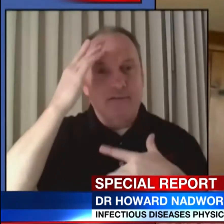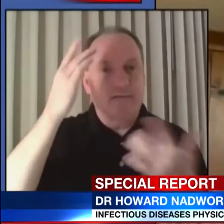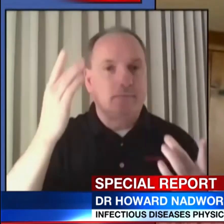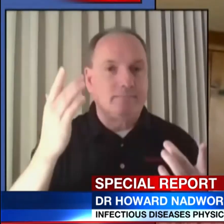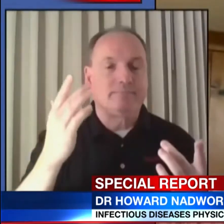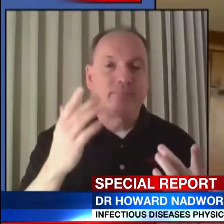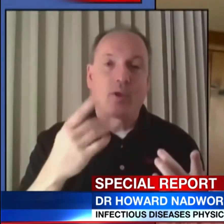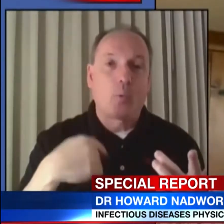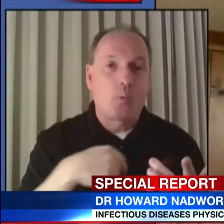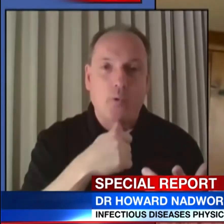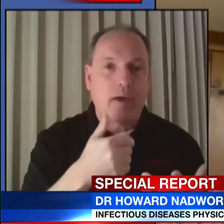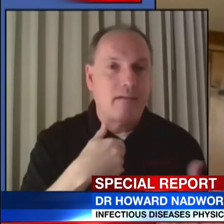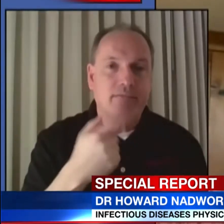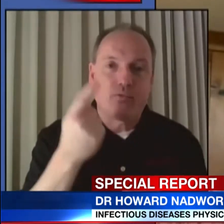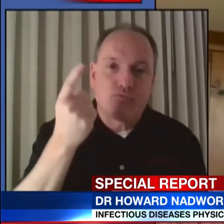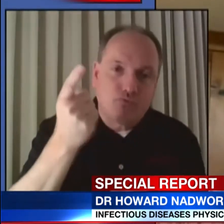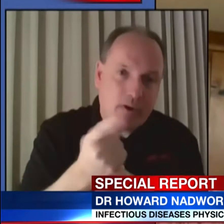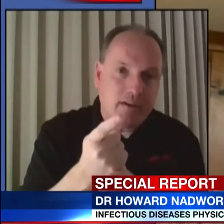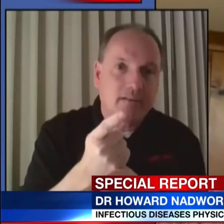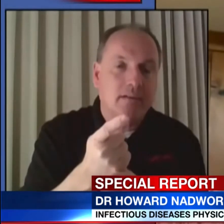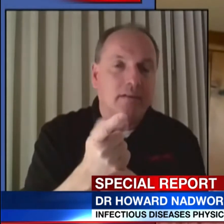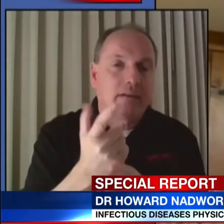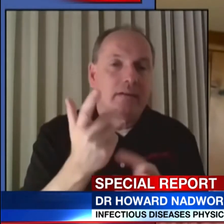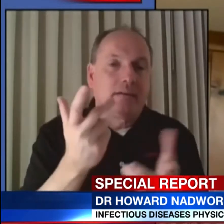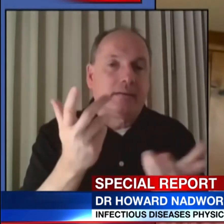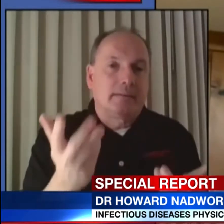BUT I THINK WE'LL SEE IT. YES, I'M CONCERNED ABOUT INCREASING CASES AND ILLNESS.